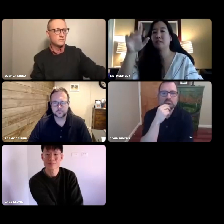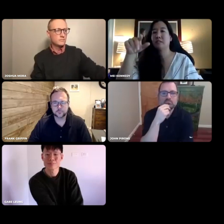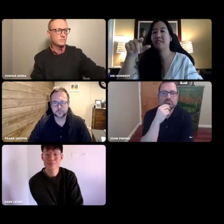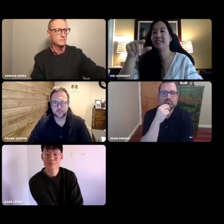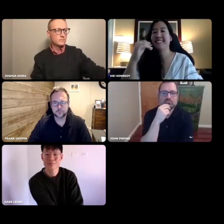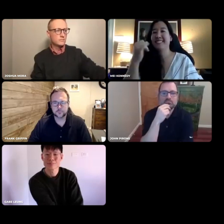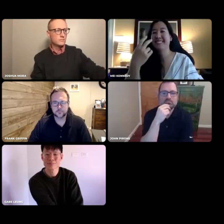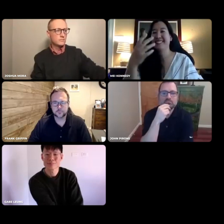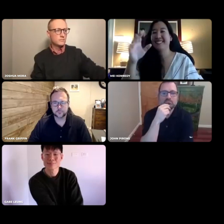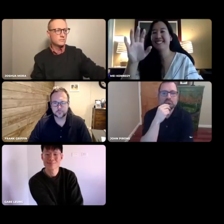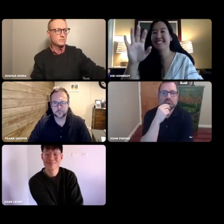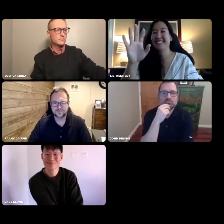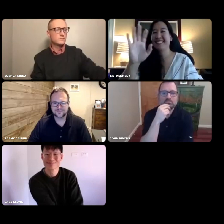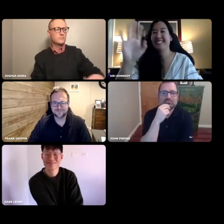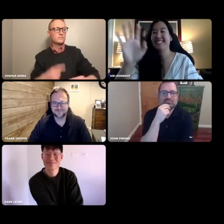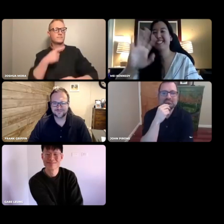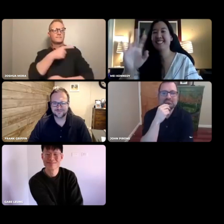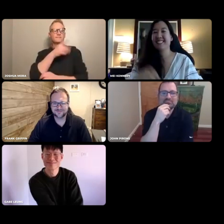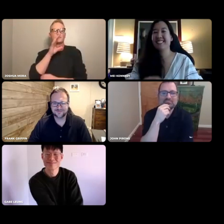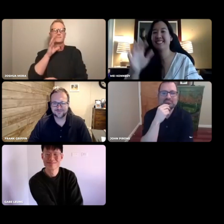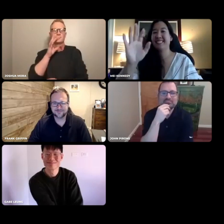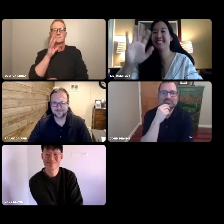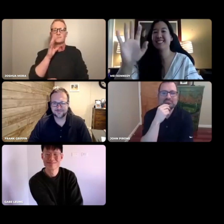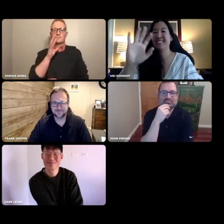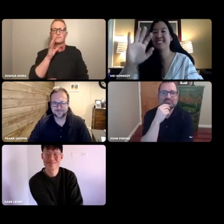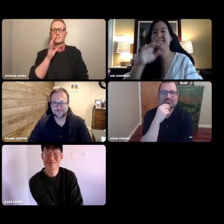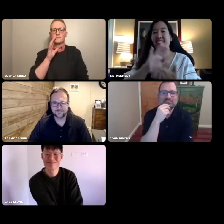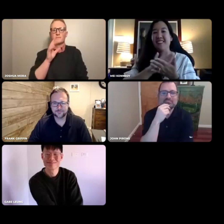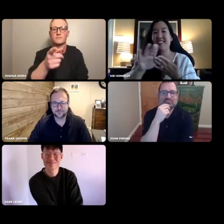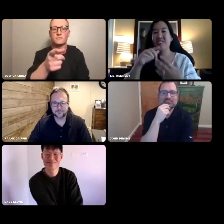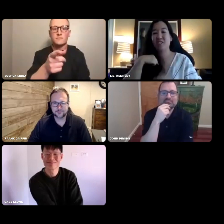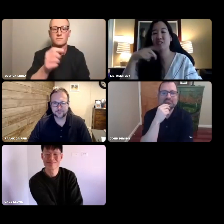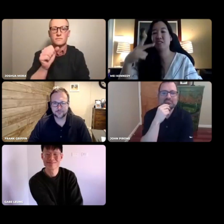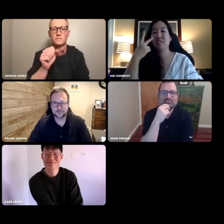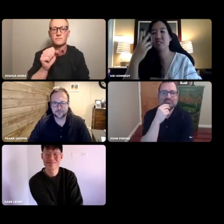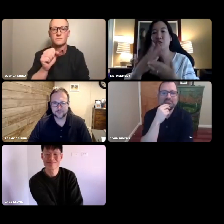I'm sorry!